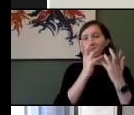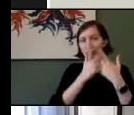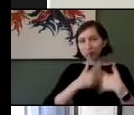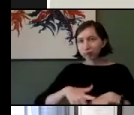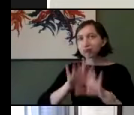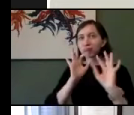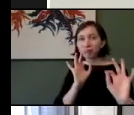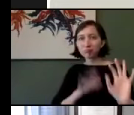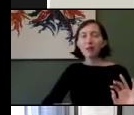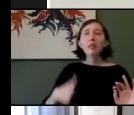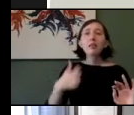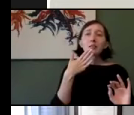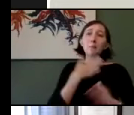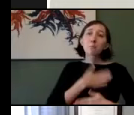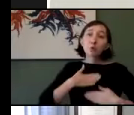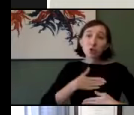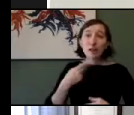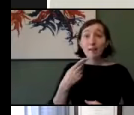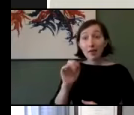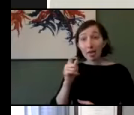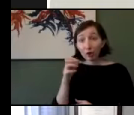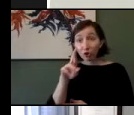We appreciate Heather Johnson for this excellent